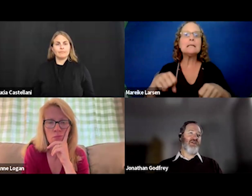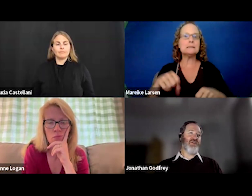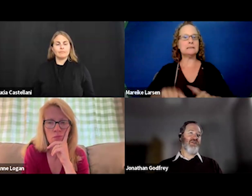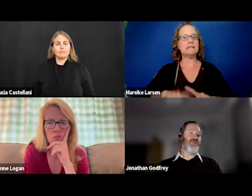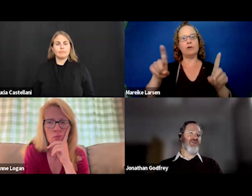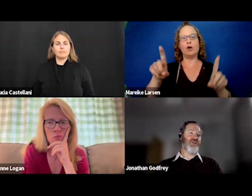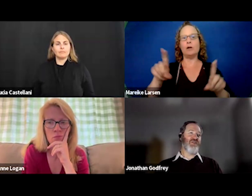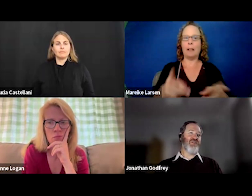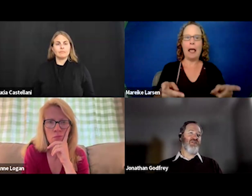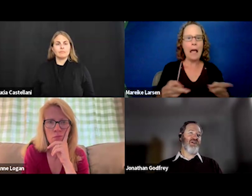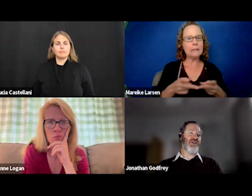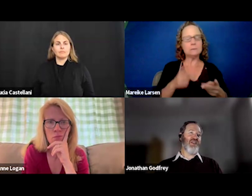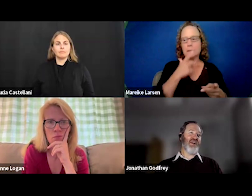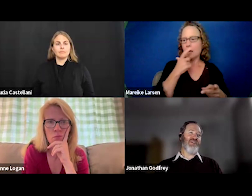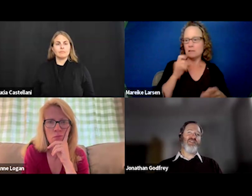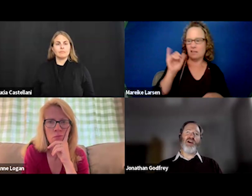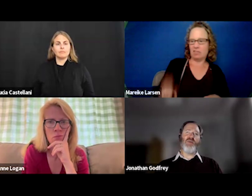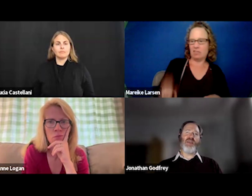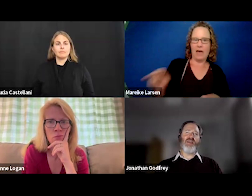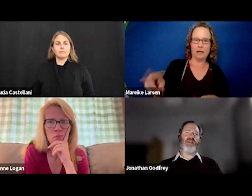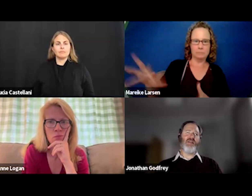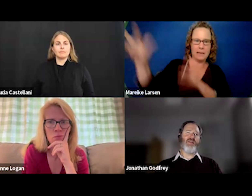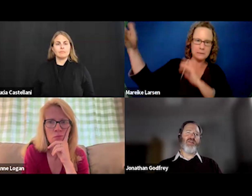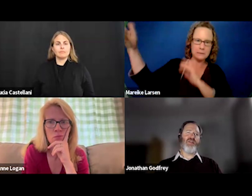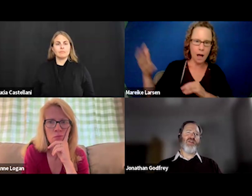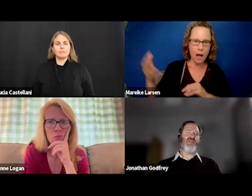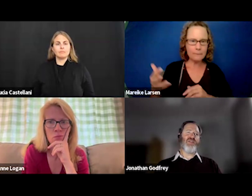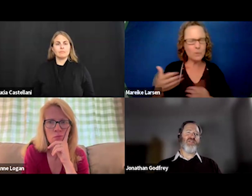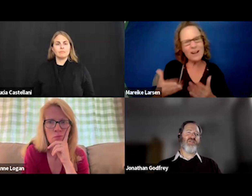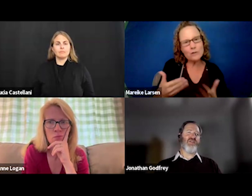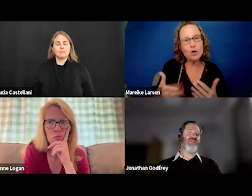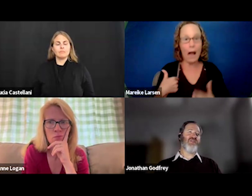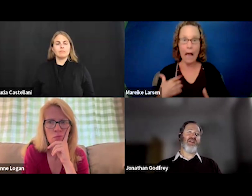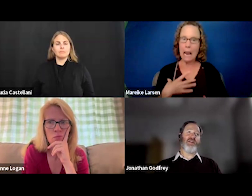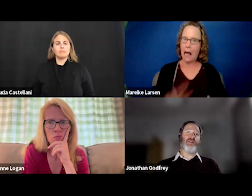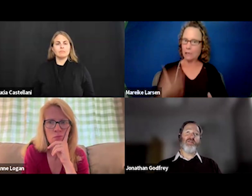Yeah, I like knowing that these things are occurring.